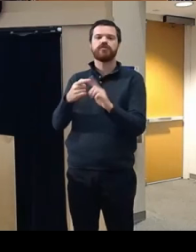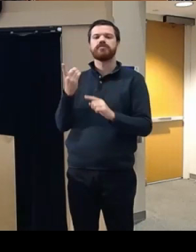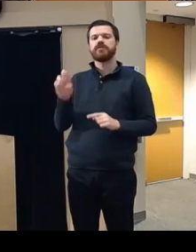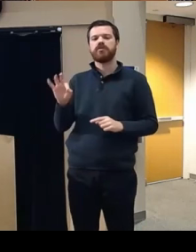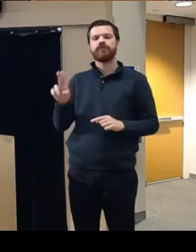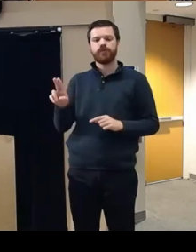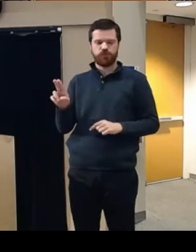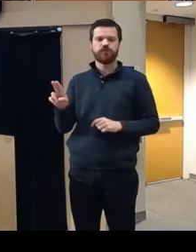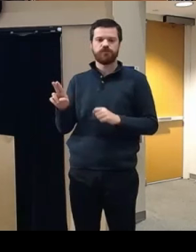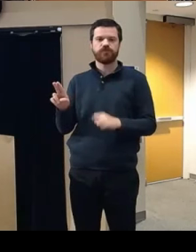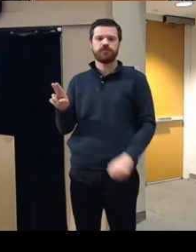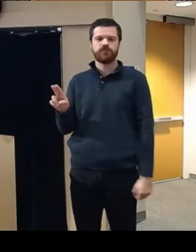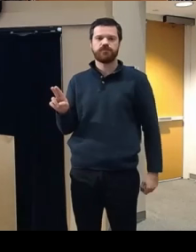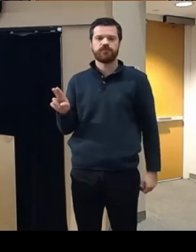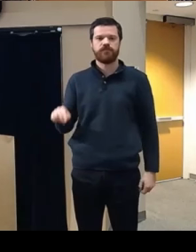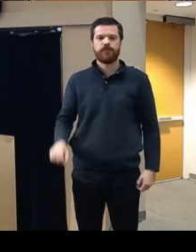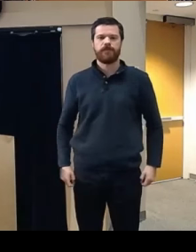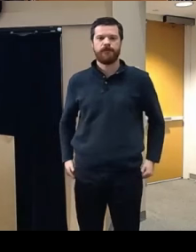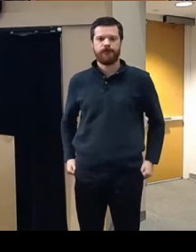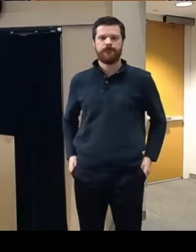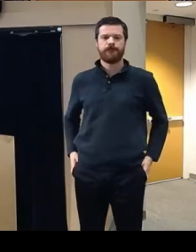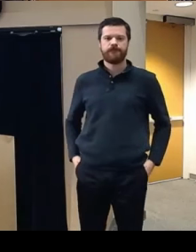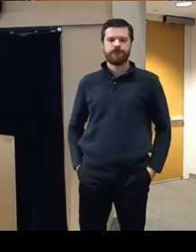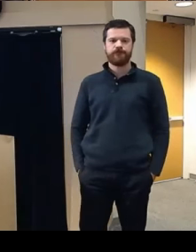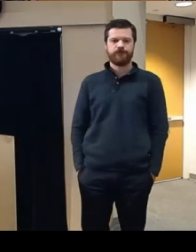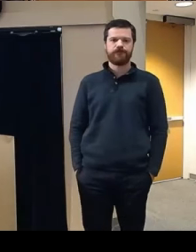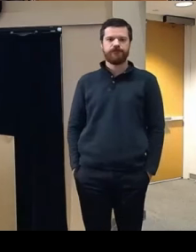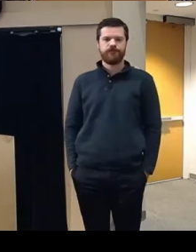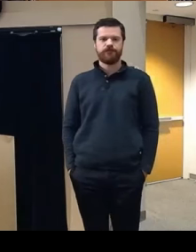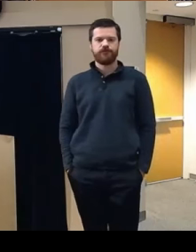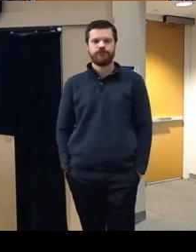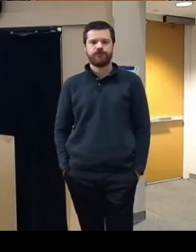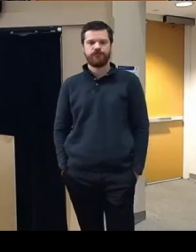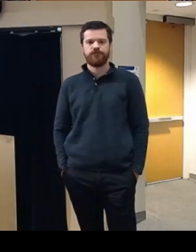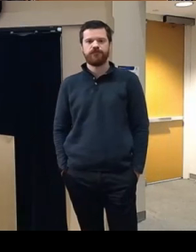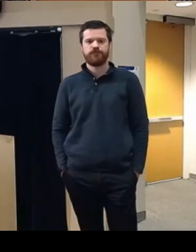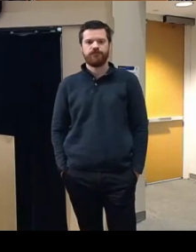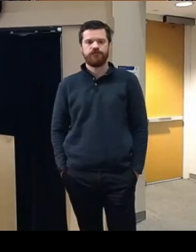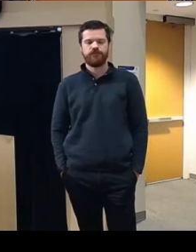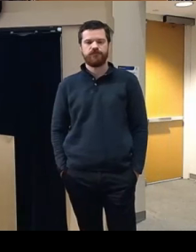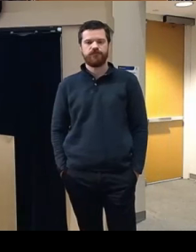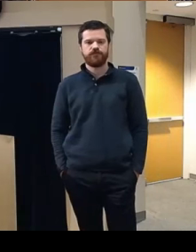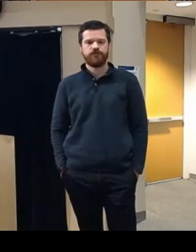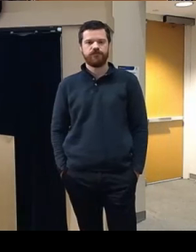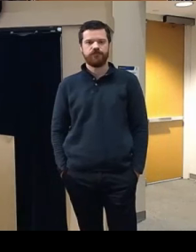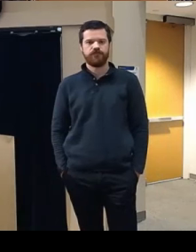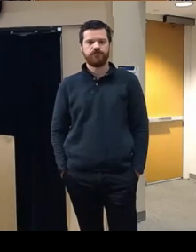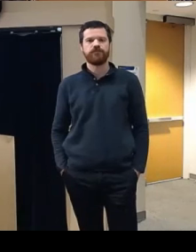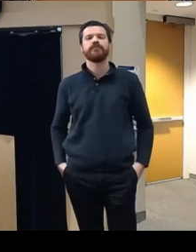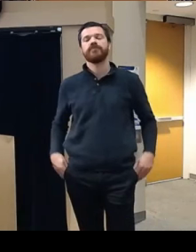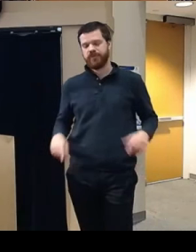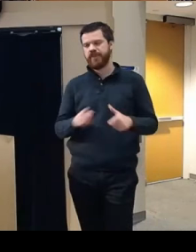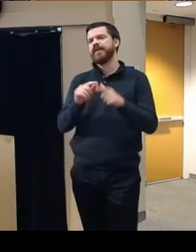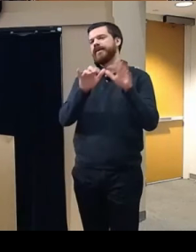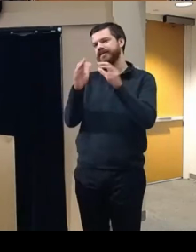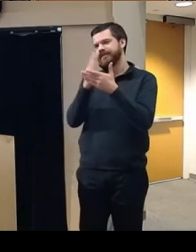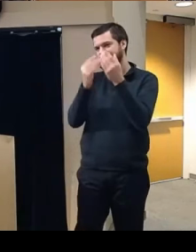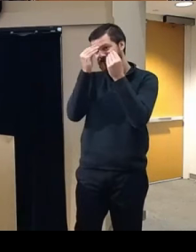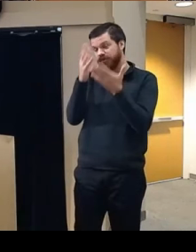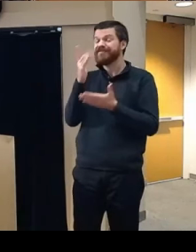fu so I enter in this information and some of this information is going to